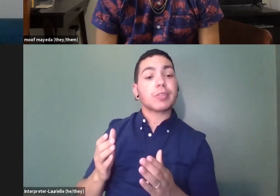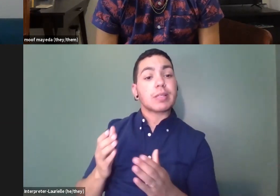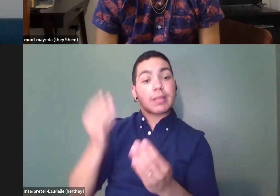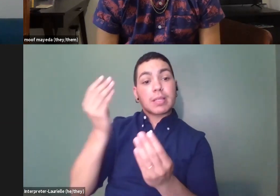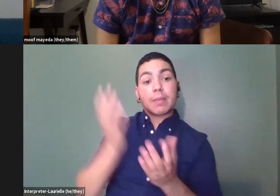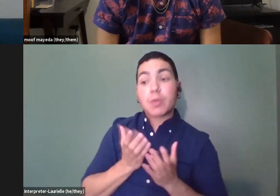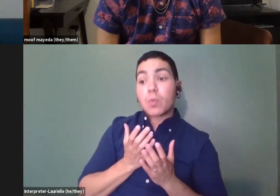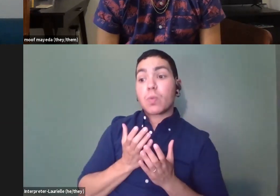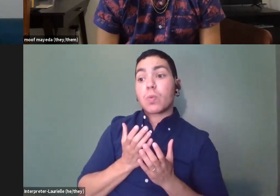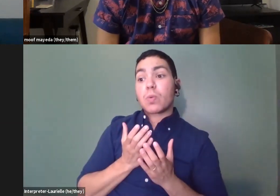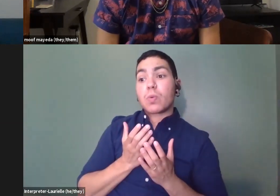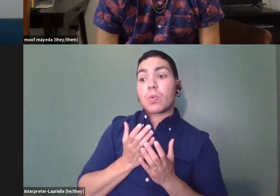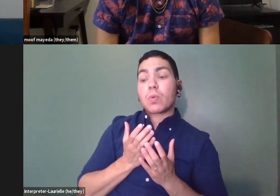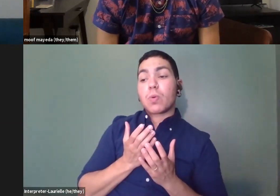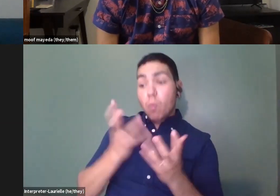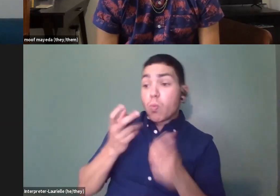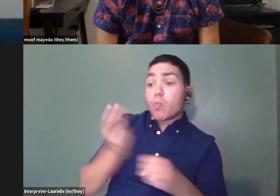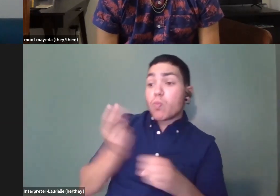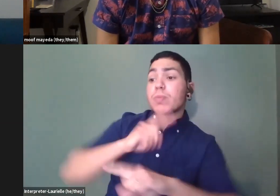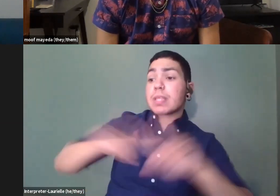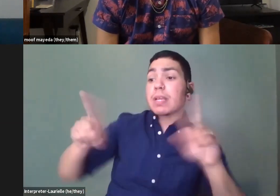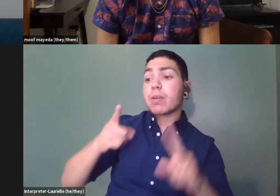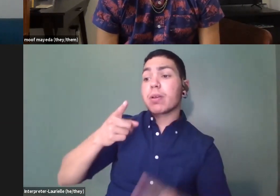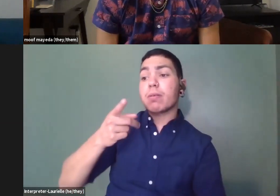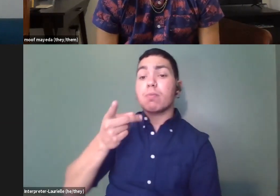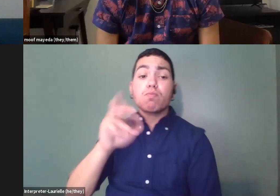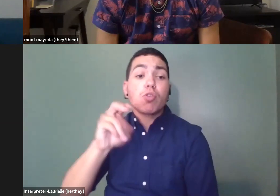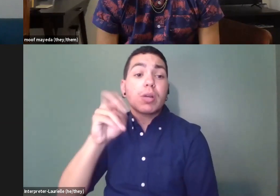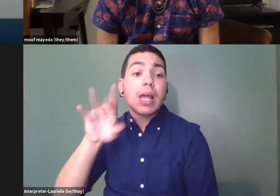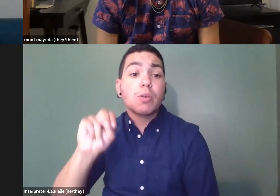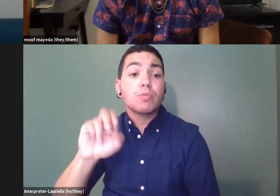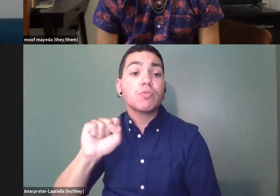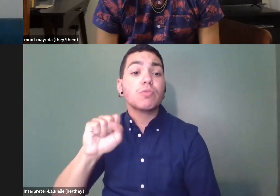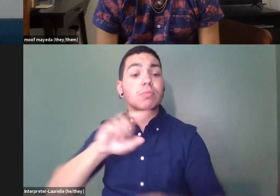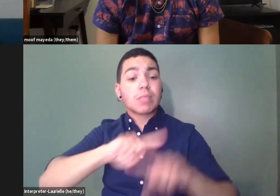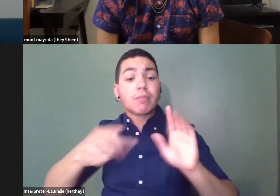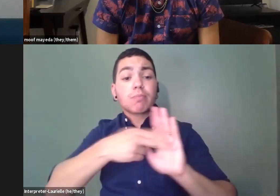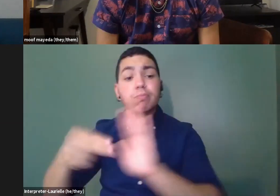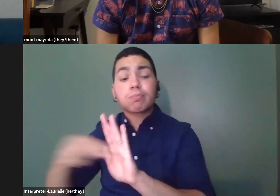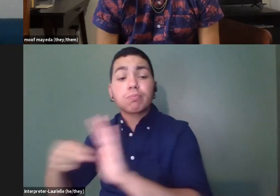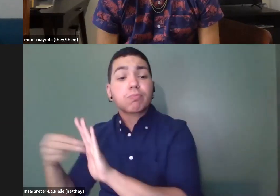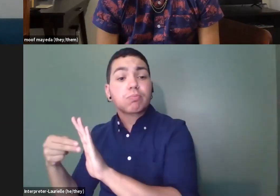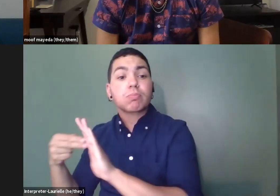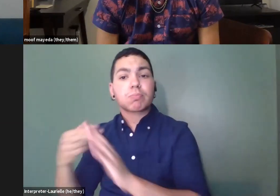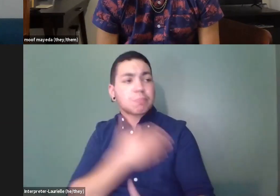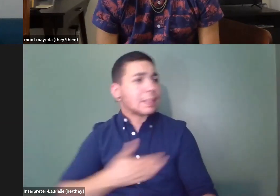sure all teachers are aware and are using your correct pronouns and name.